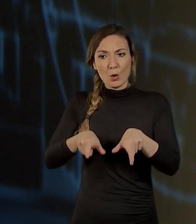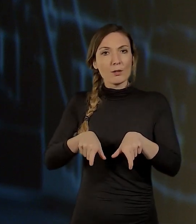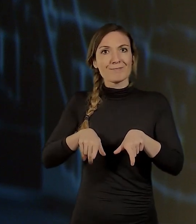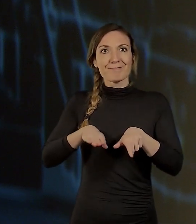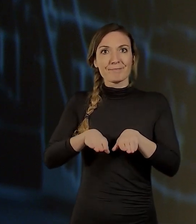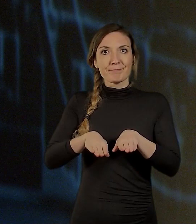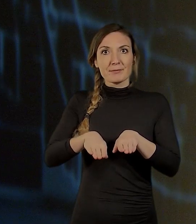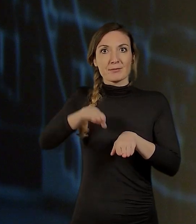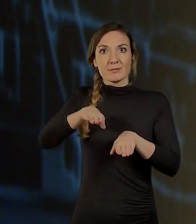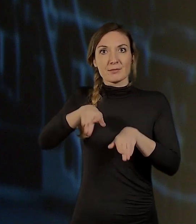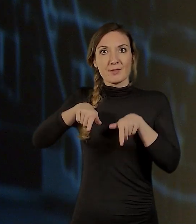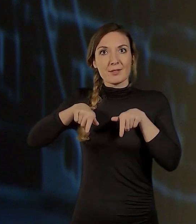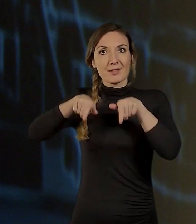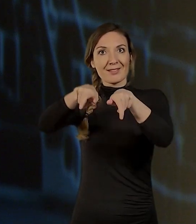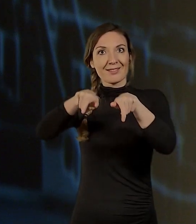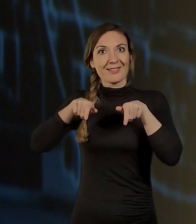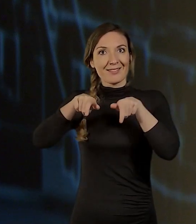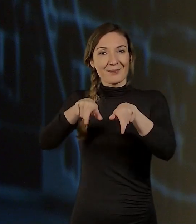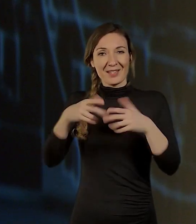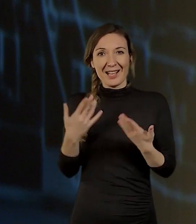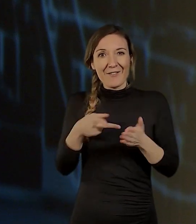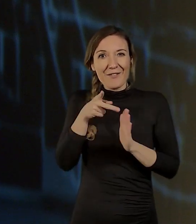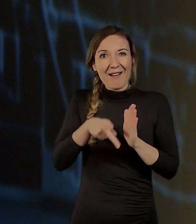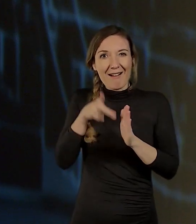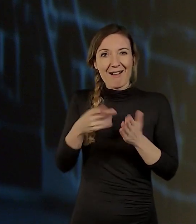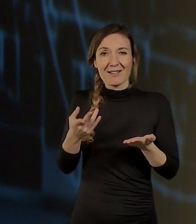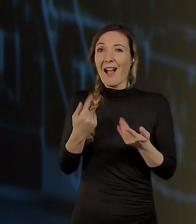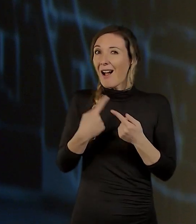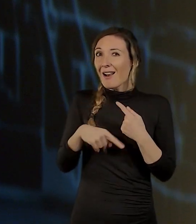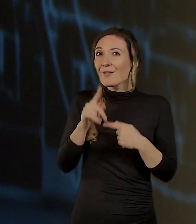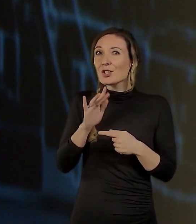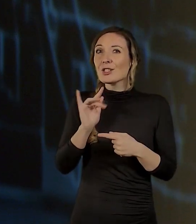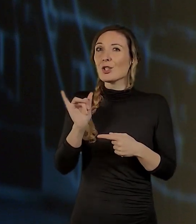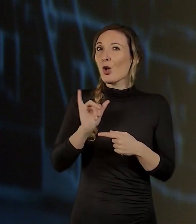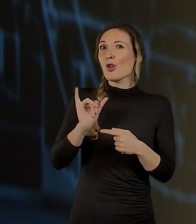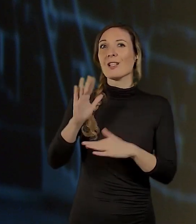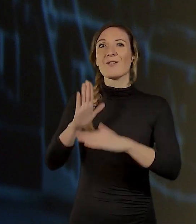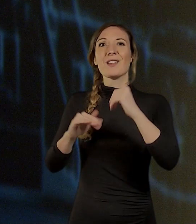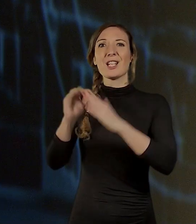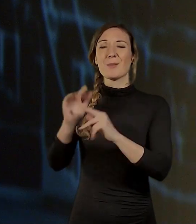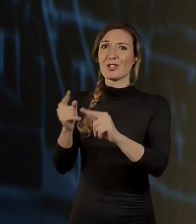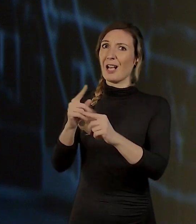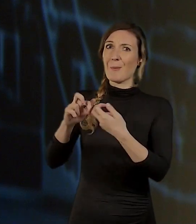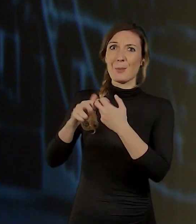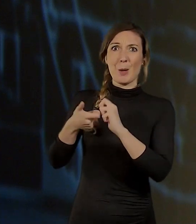So if you can comment on this. How was the participation in the elevated railway and whether you had any new approaches there.